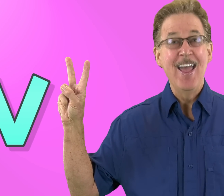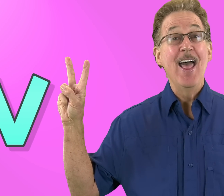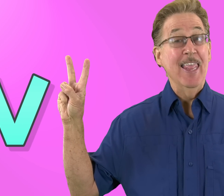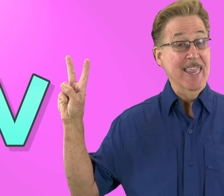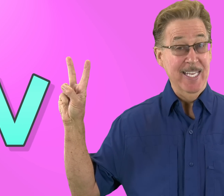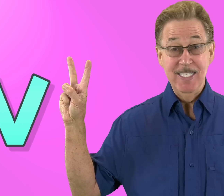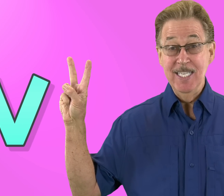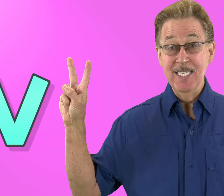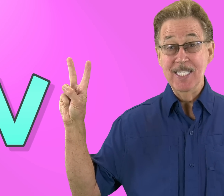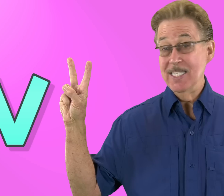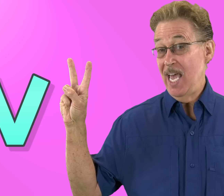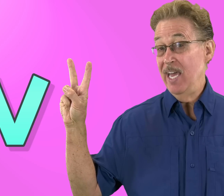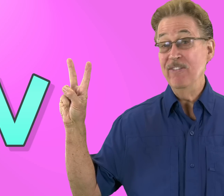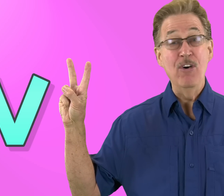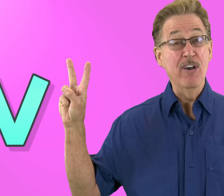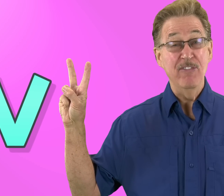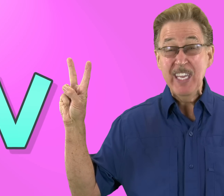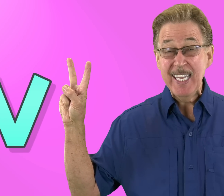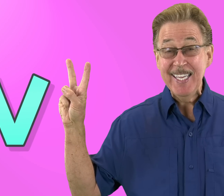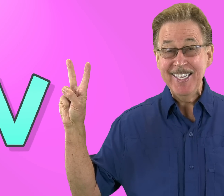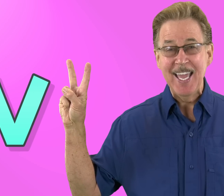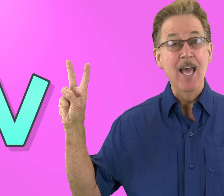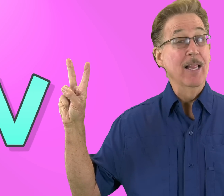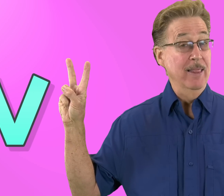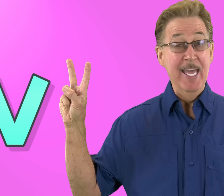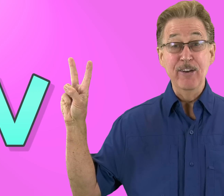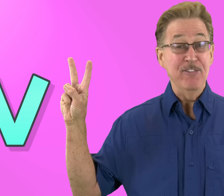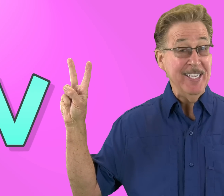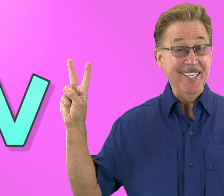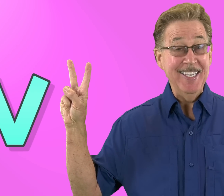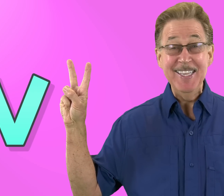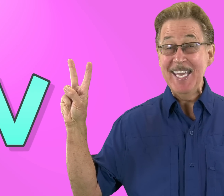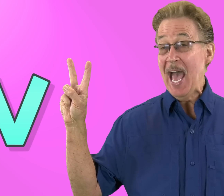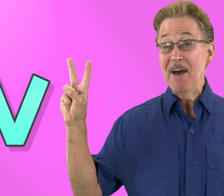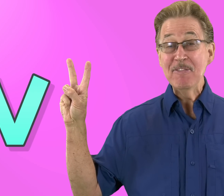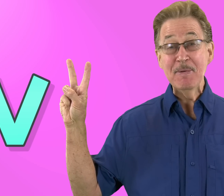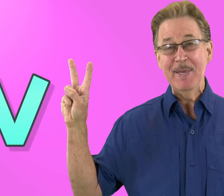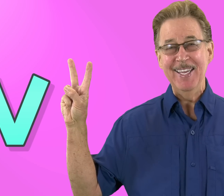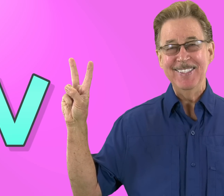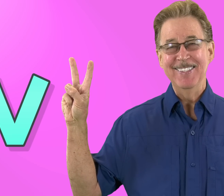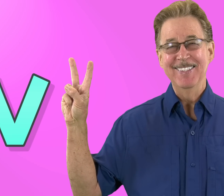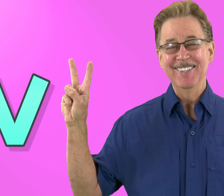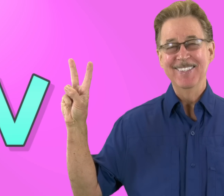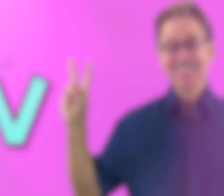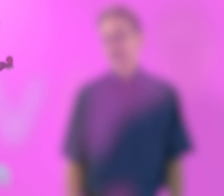This is the sign for V v Letter V v in the alphabet